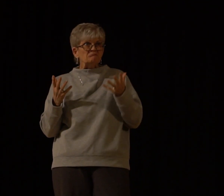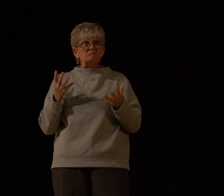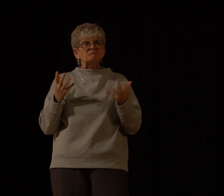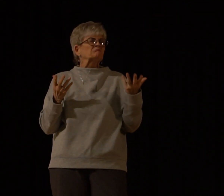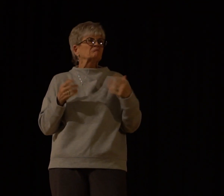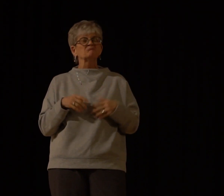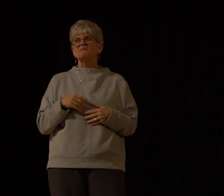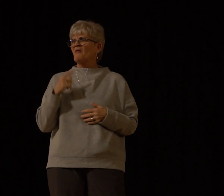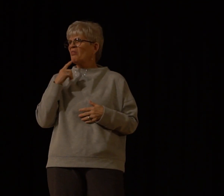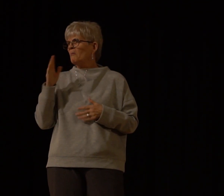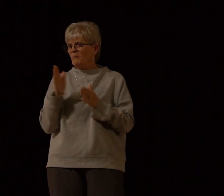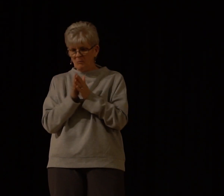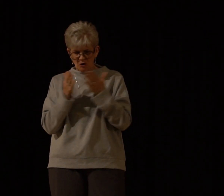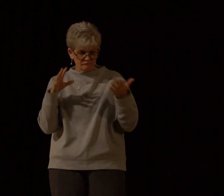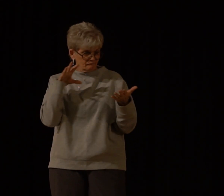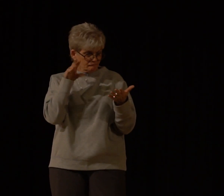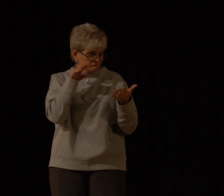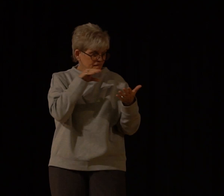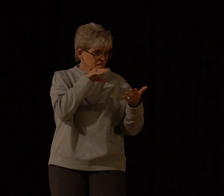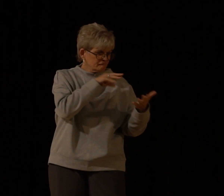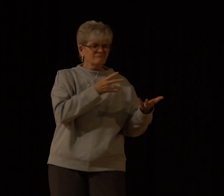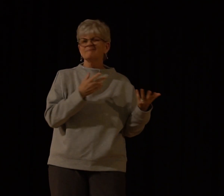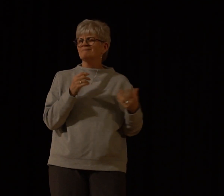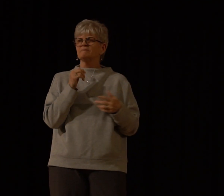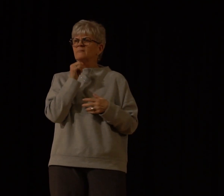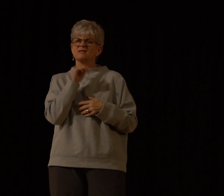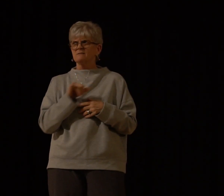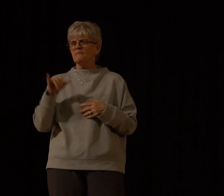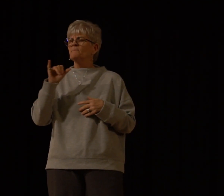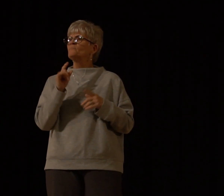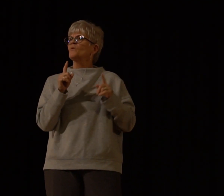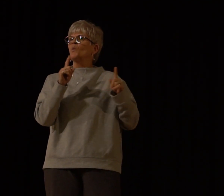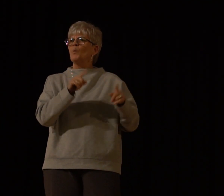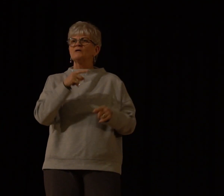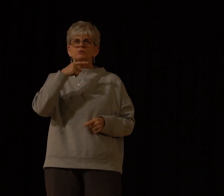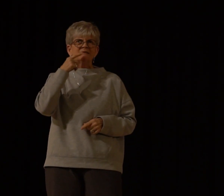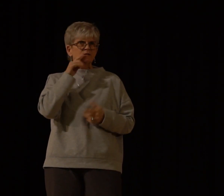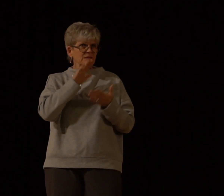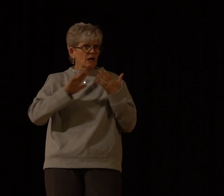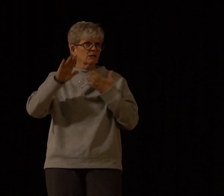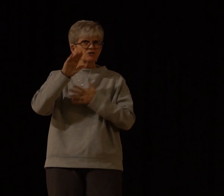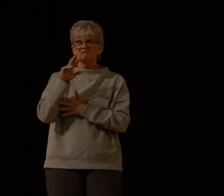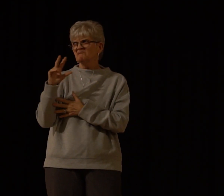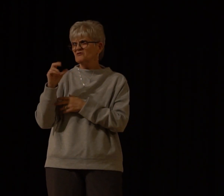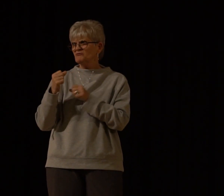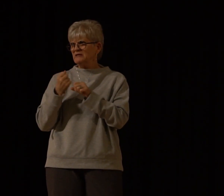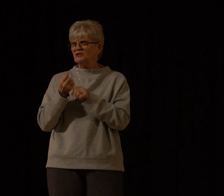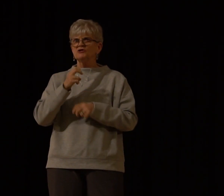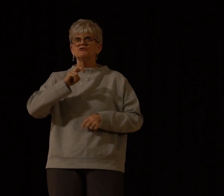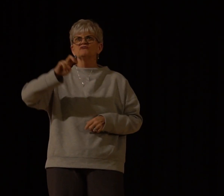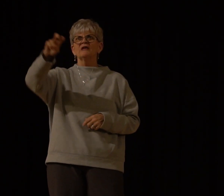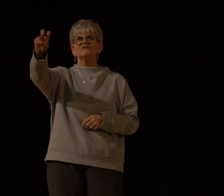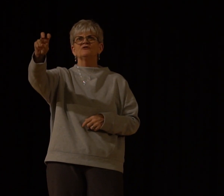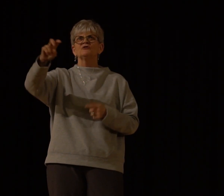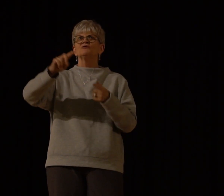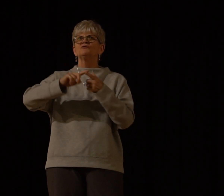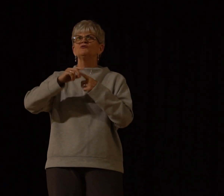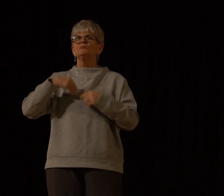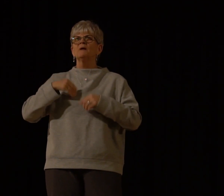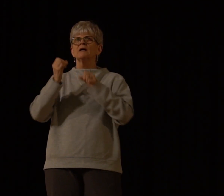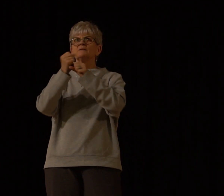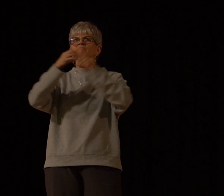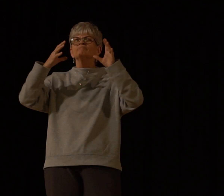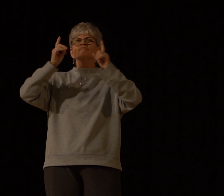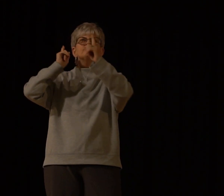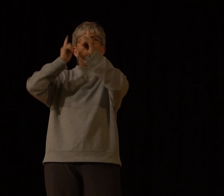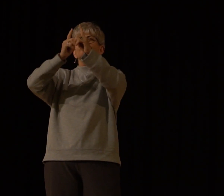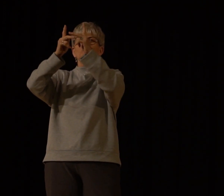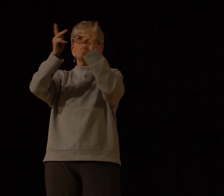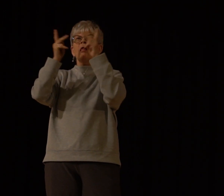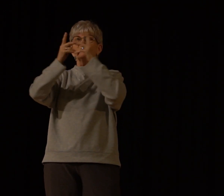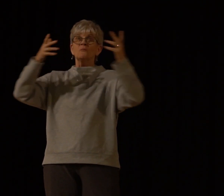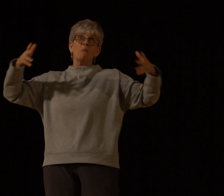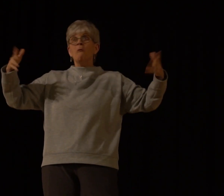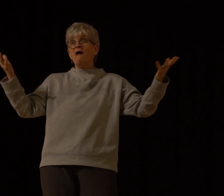We hadn't learned sign, we went to a hearing college. I transferred to